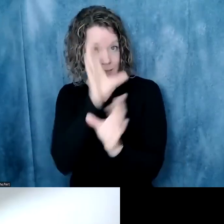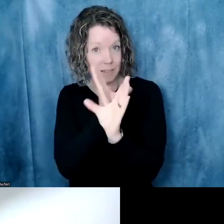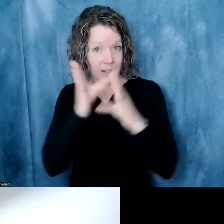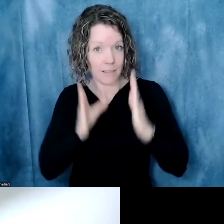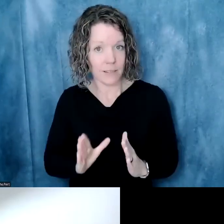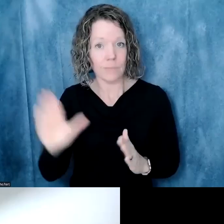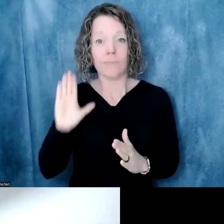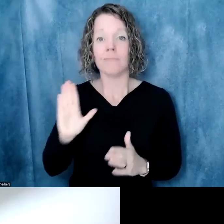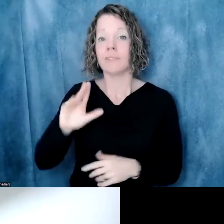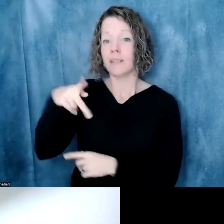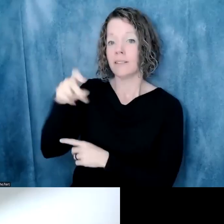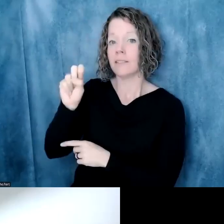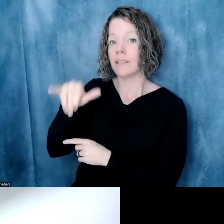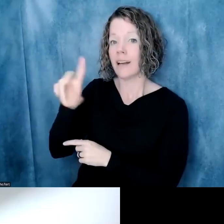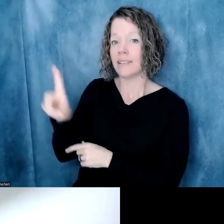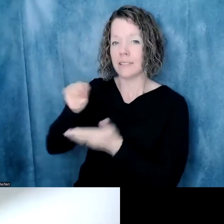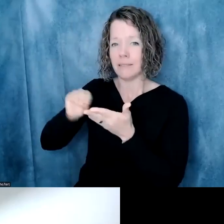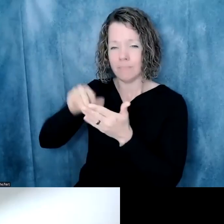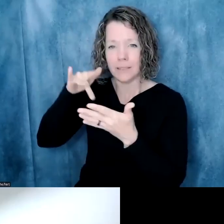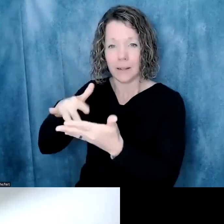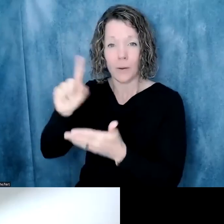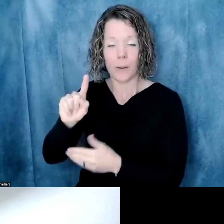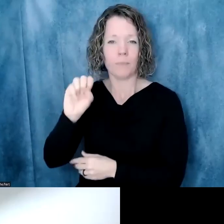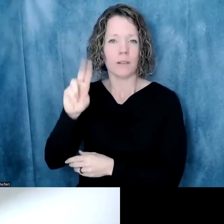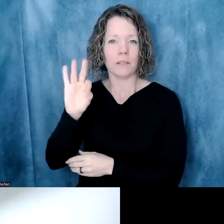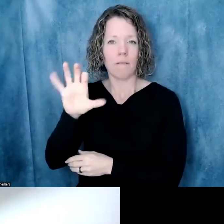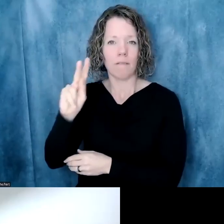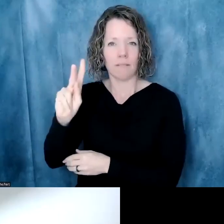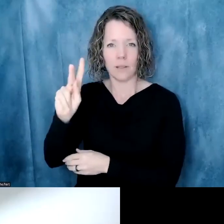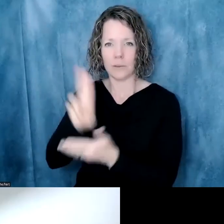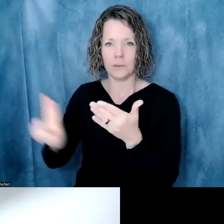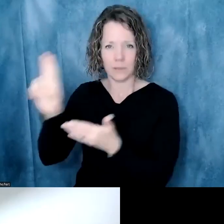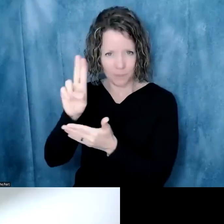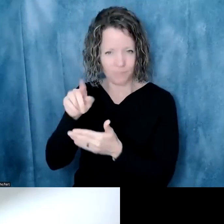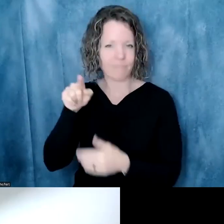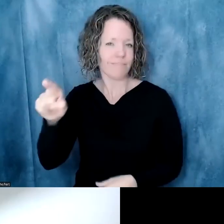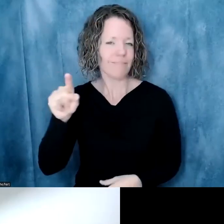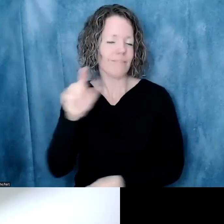University's clinical psychology program in Boston, Massachusetts, and her postdoctoral